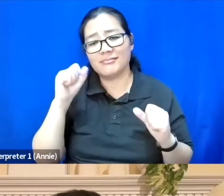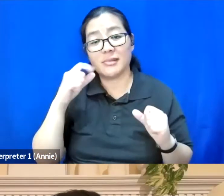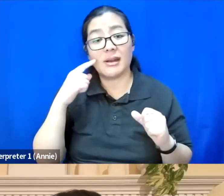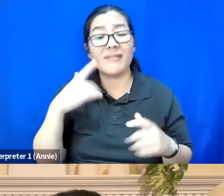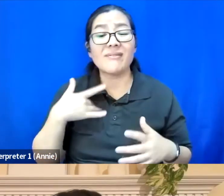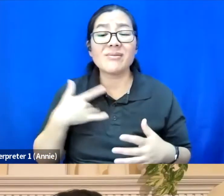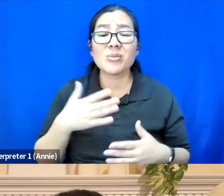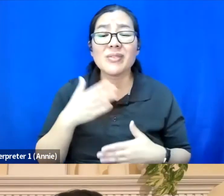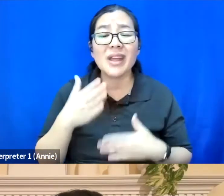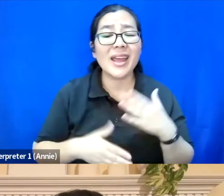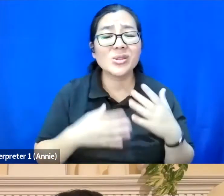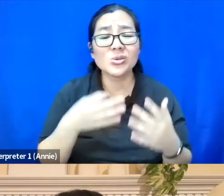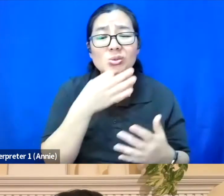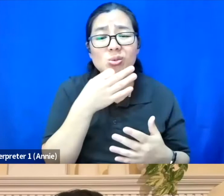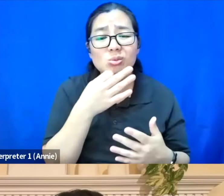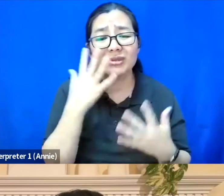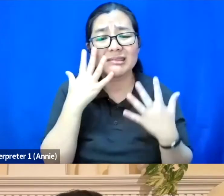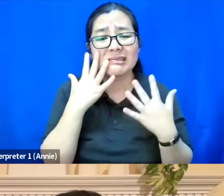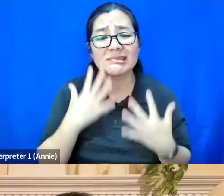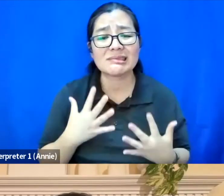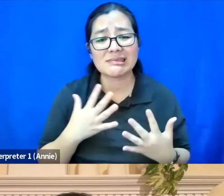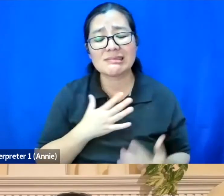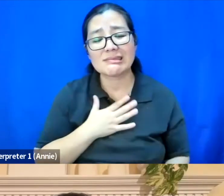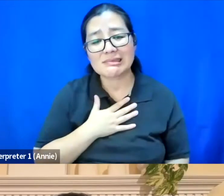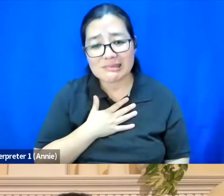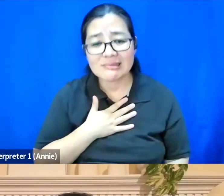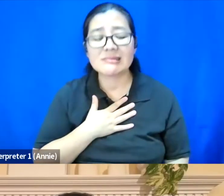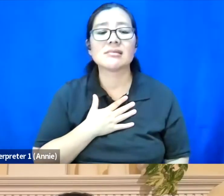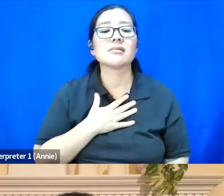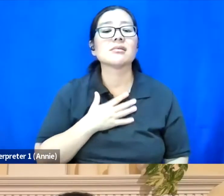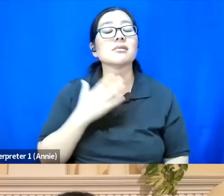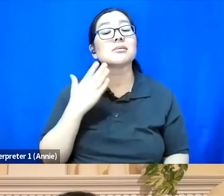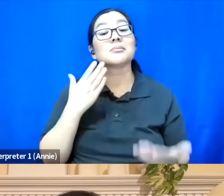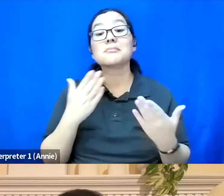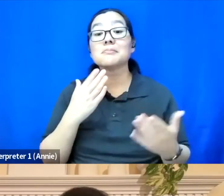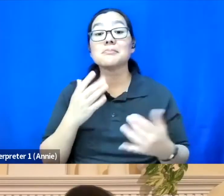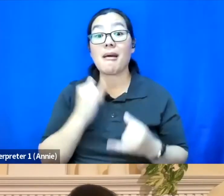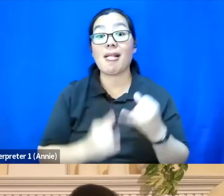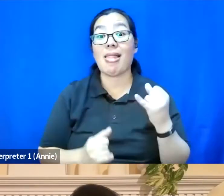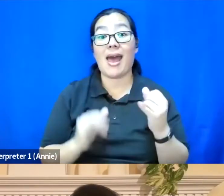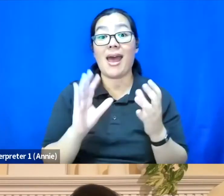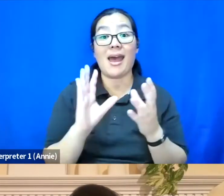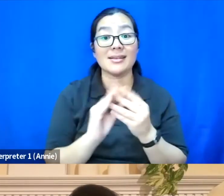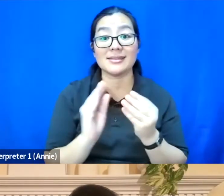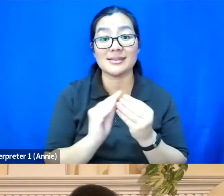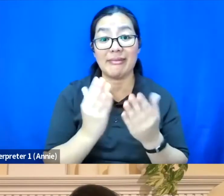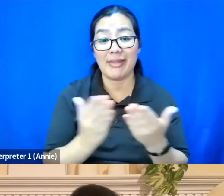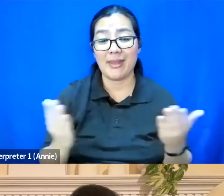And the difficulty of housing and accessible housing was so interesting to me